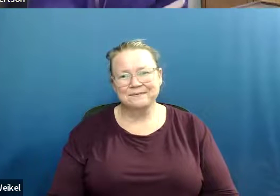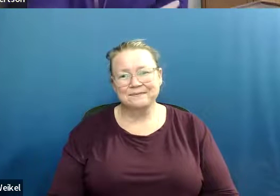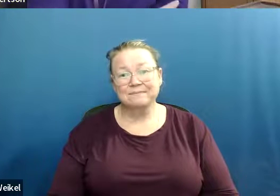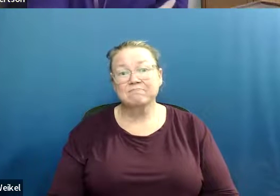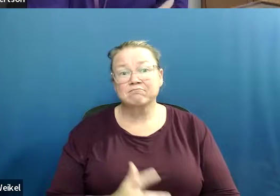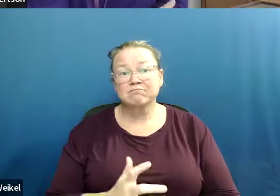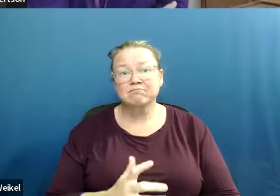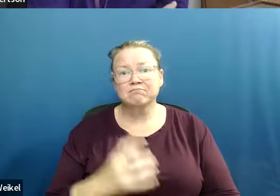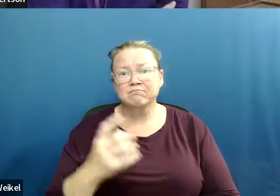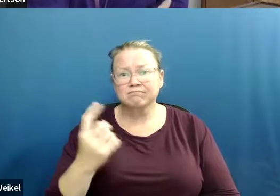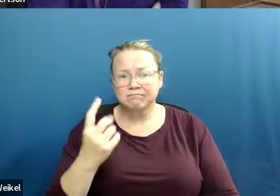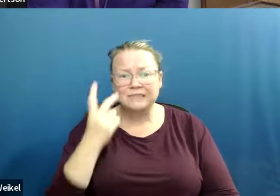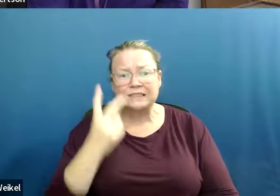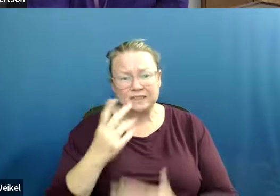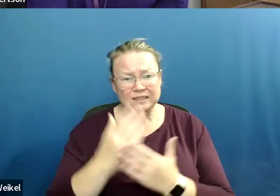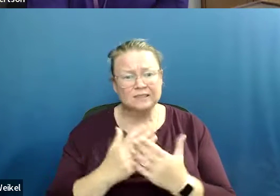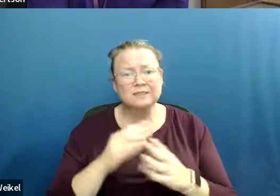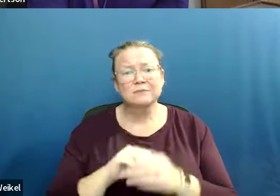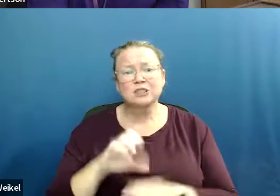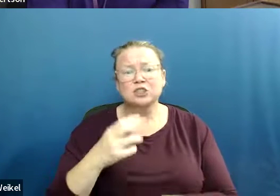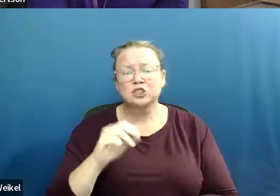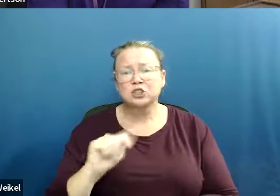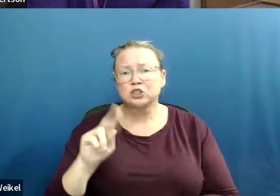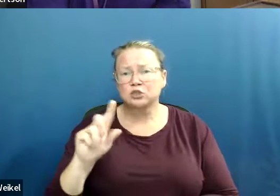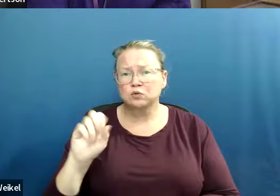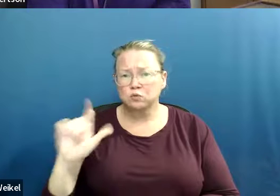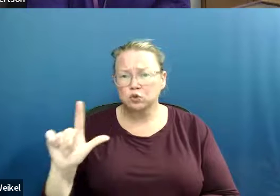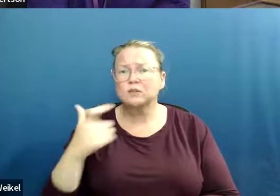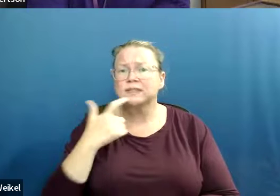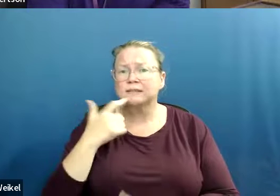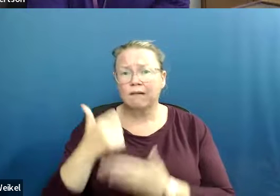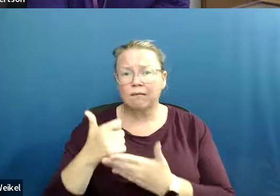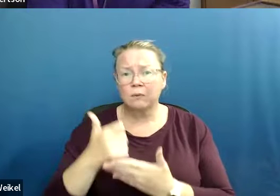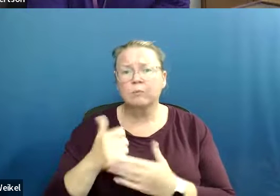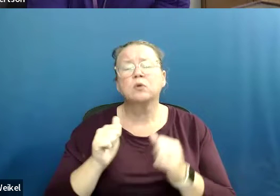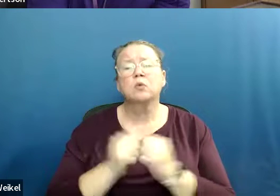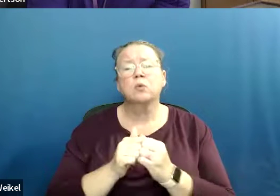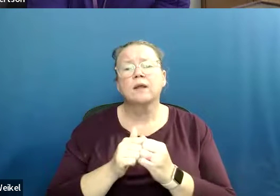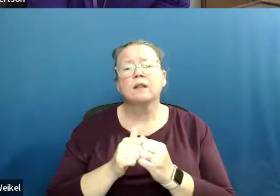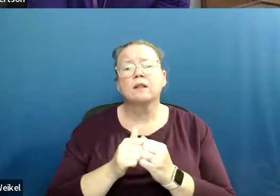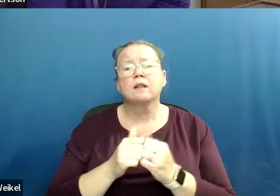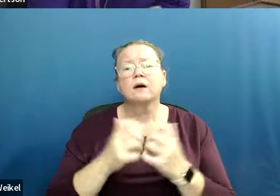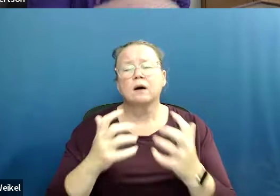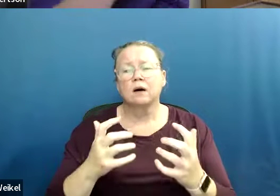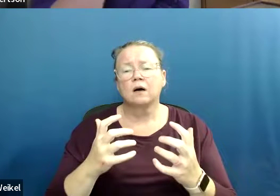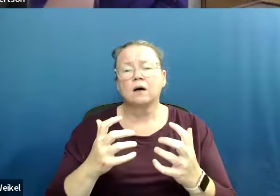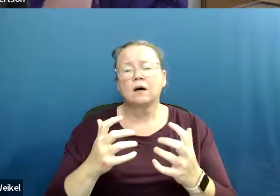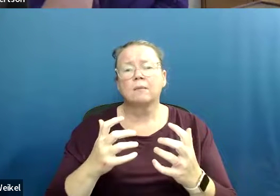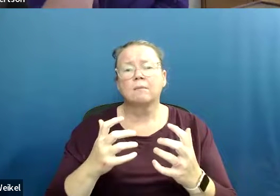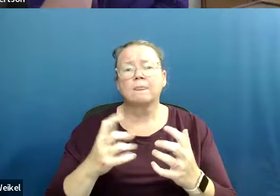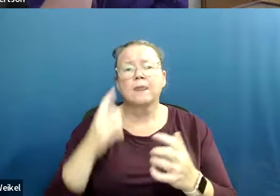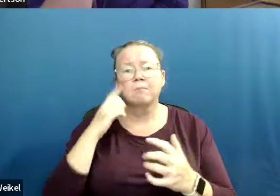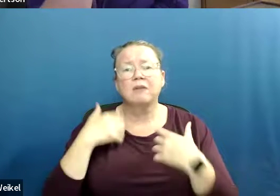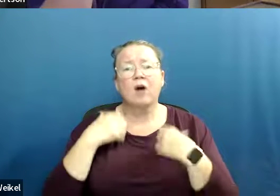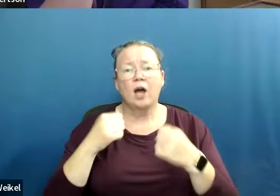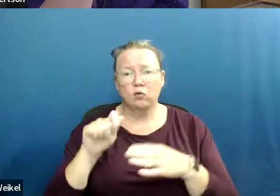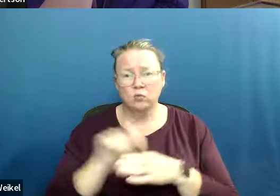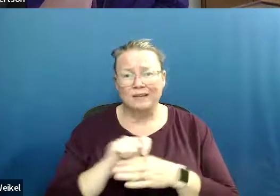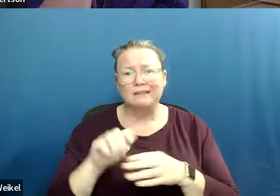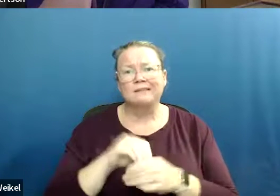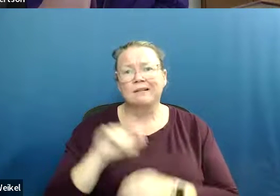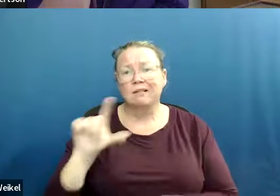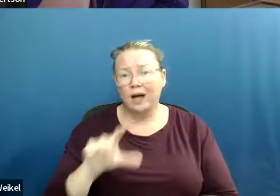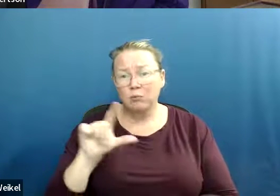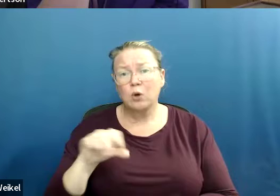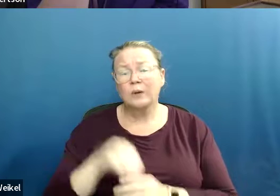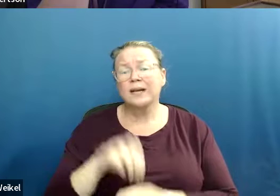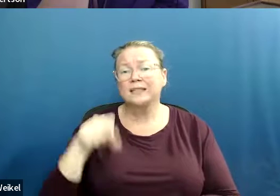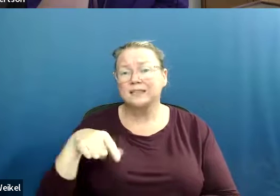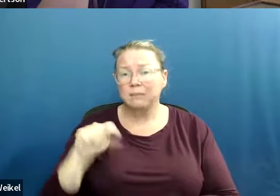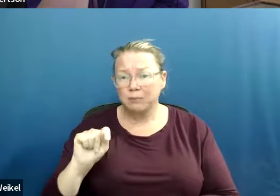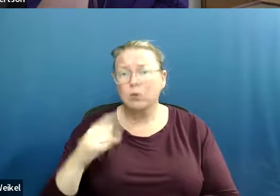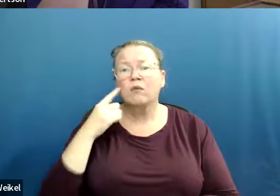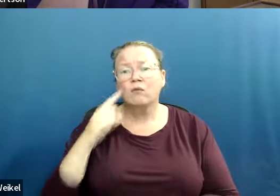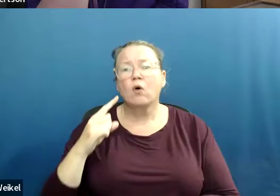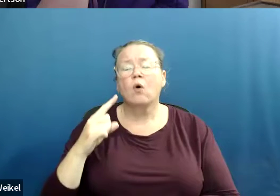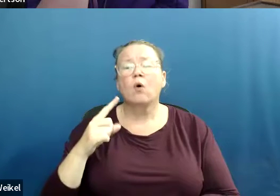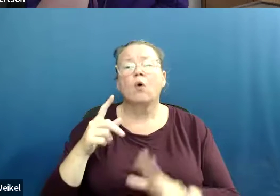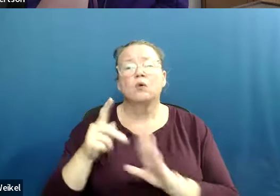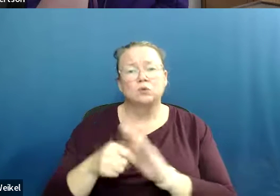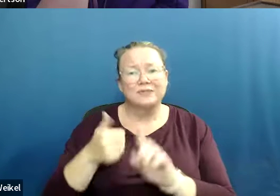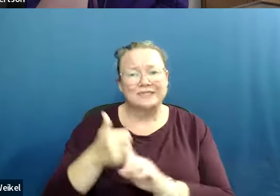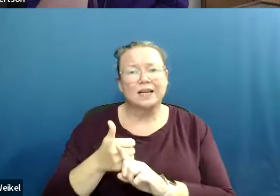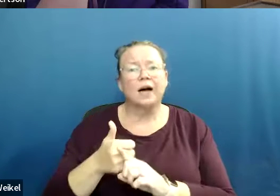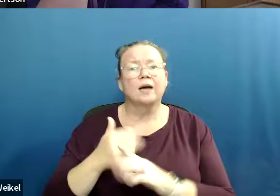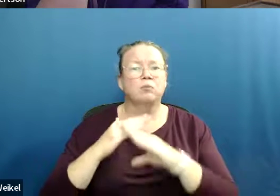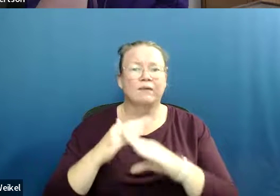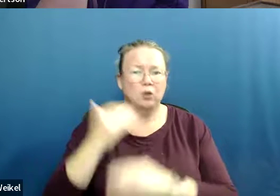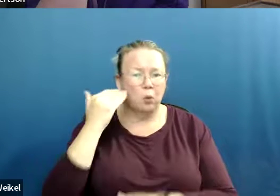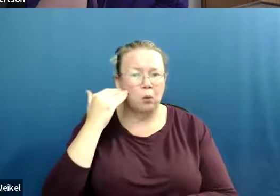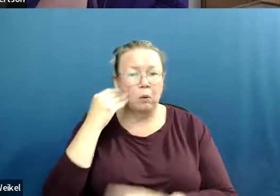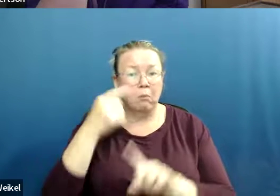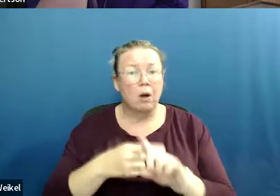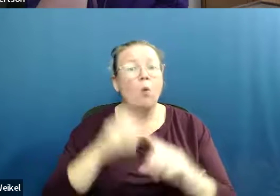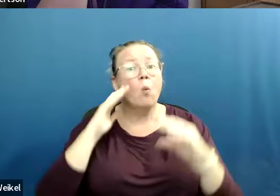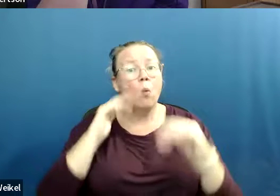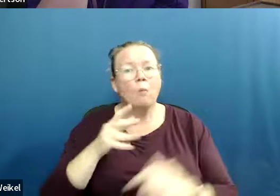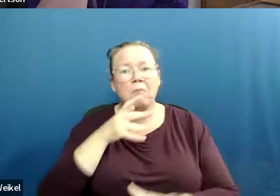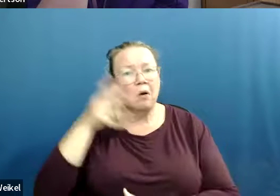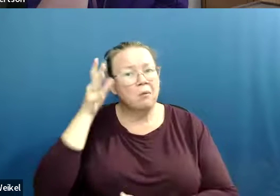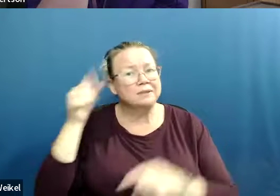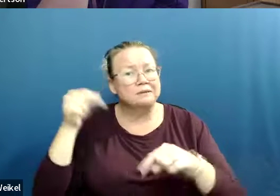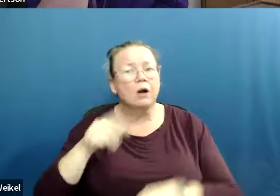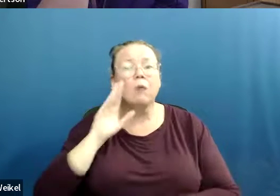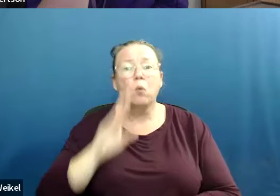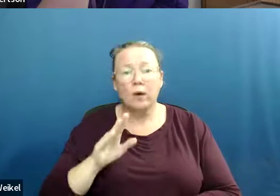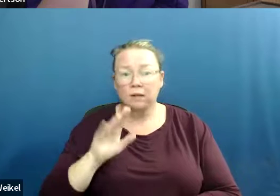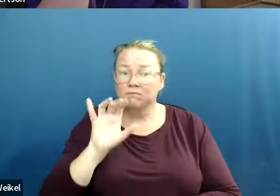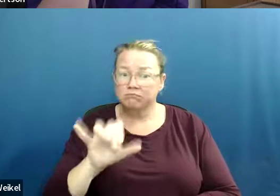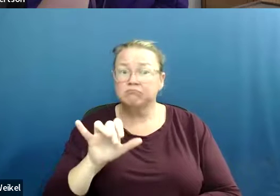Harm (He/Him): There's some things in the chat laurel says that they're helping with a Nami Mental Health training at the library in September for suicide, prevention, awareness month, and they hope to have parents attend. That is very important.